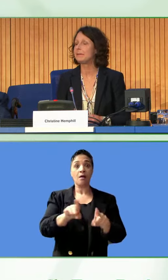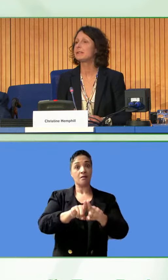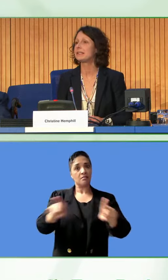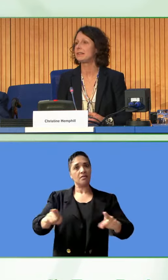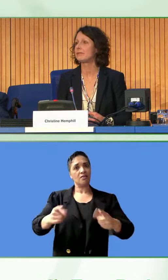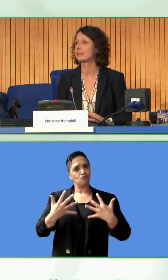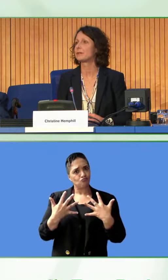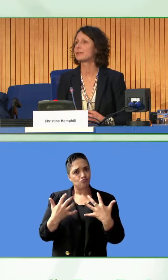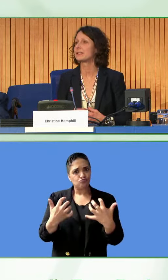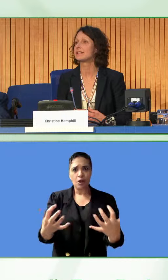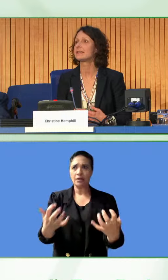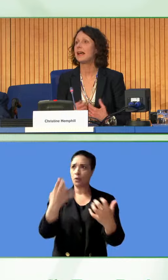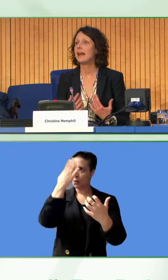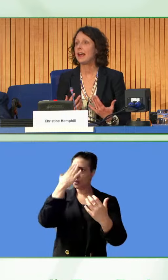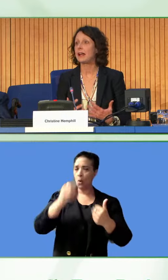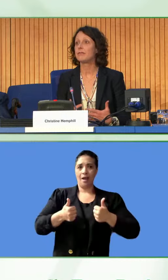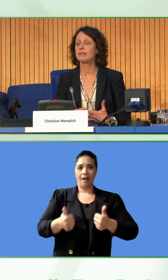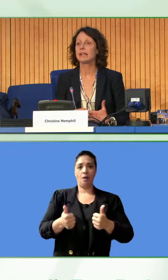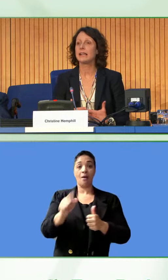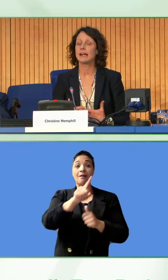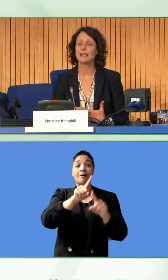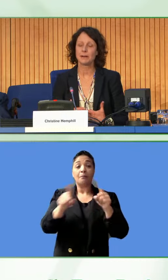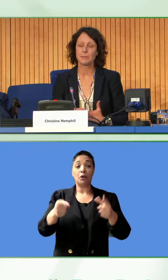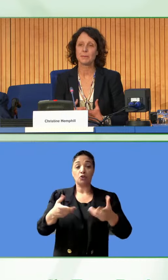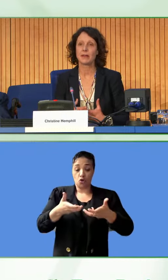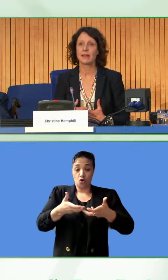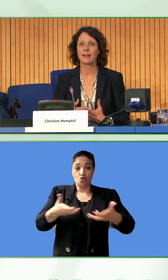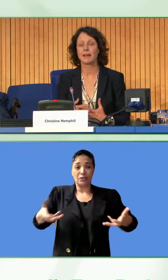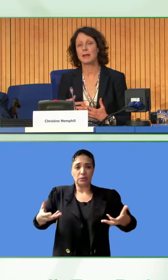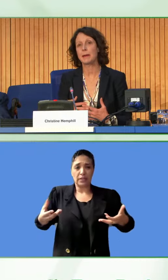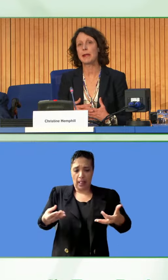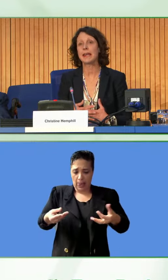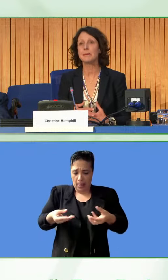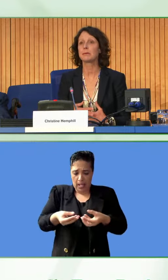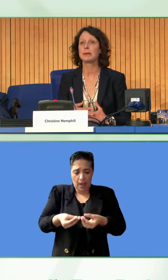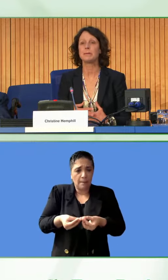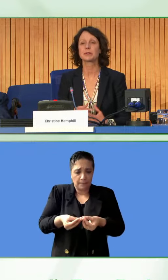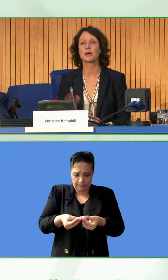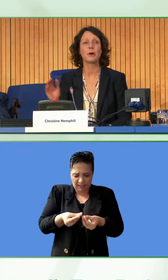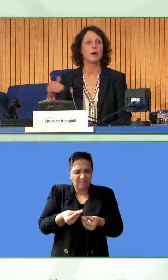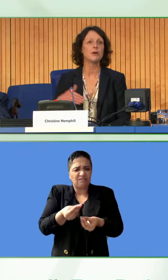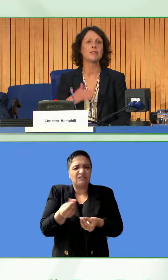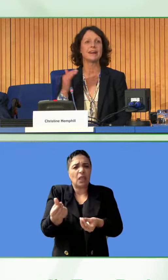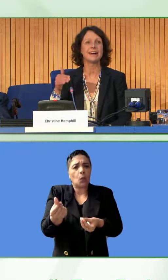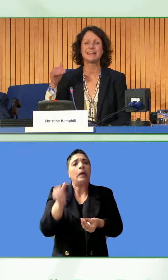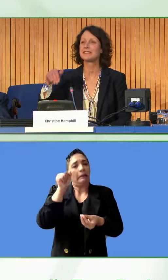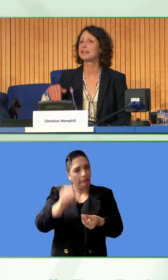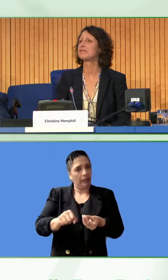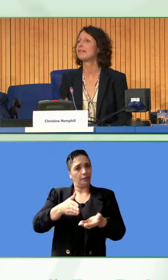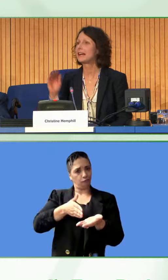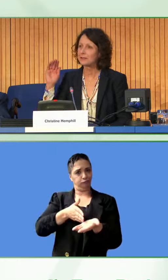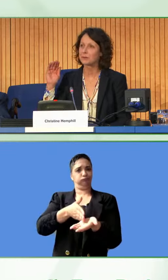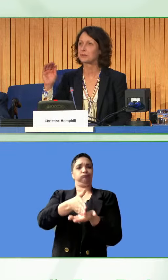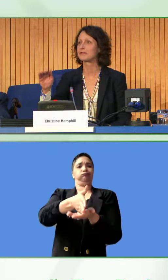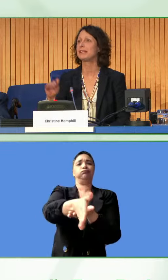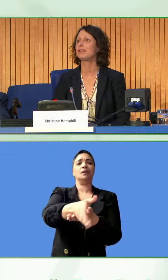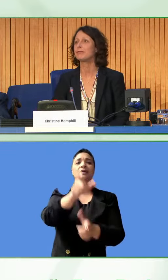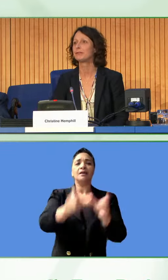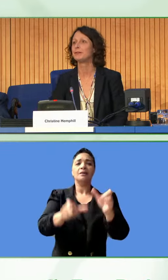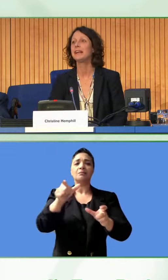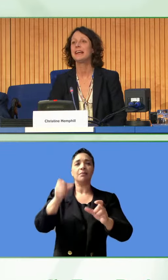limited in resources, and really enable people to go over, under, around or straight through